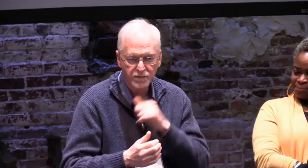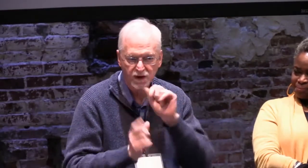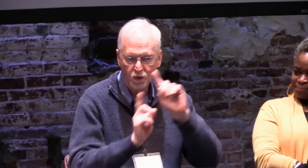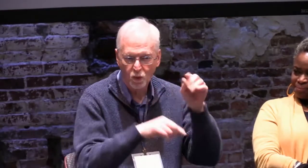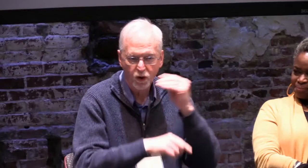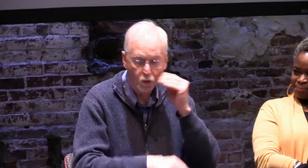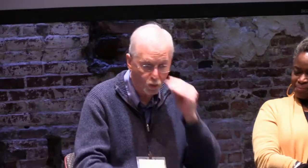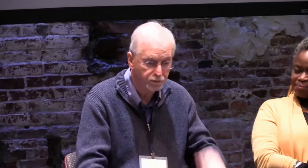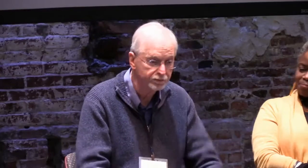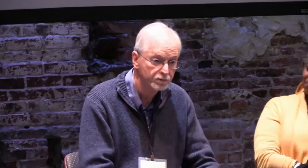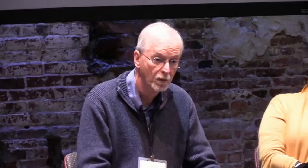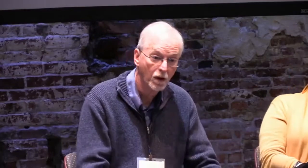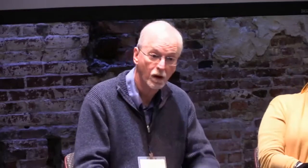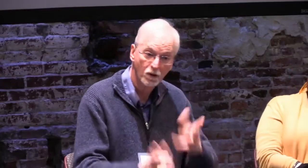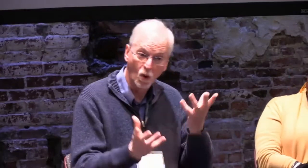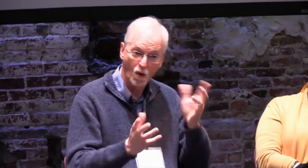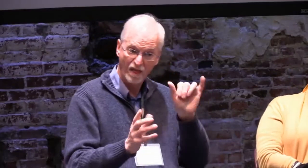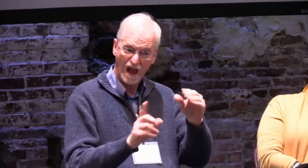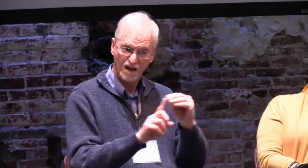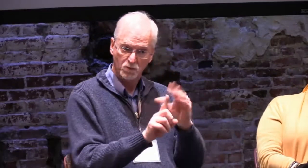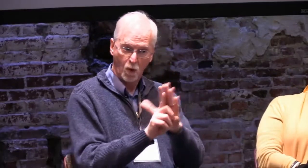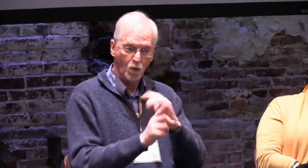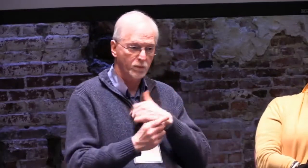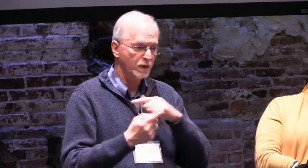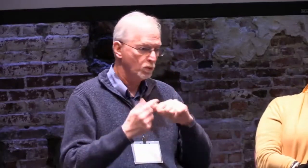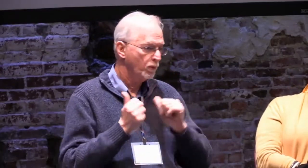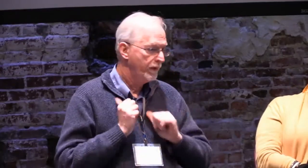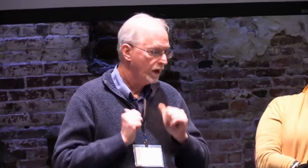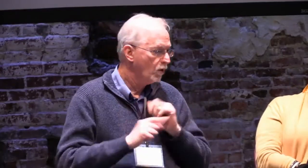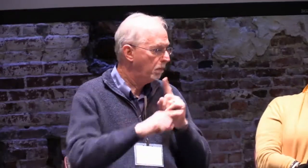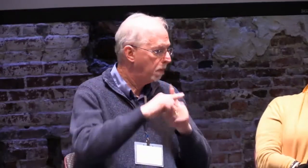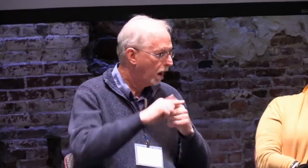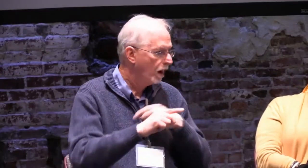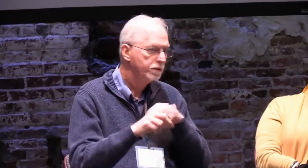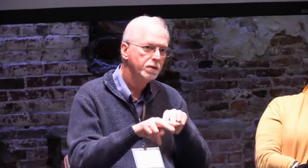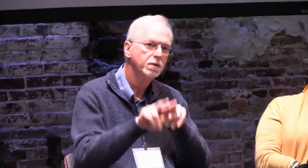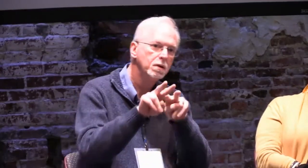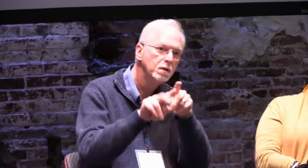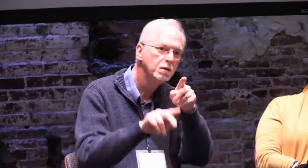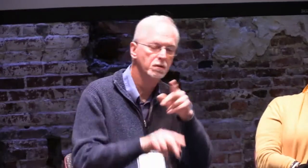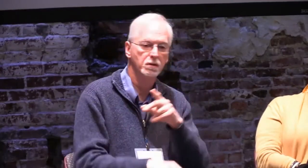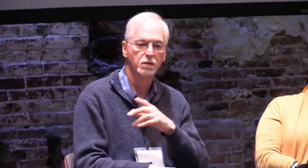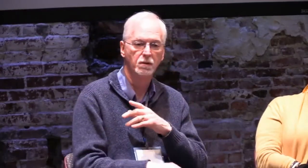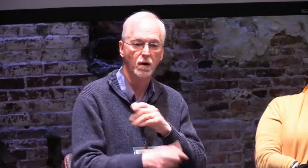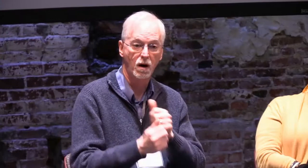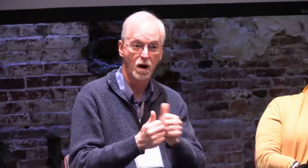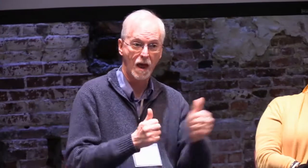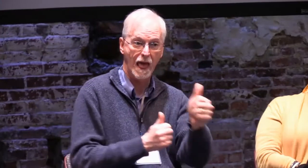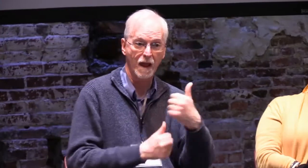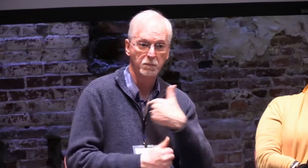because I wasn't able to go home, because it really exposed me to theater and I didn't want to go home.